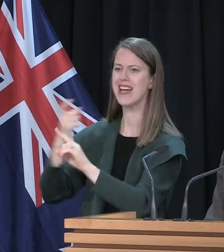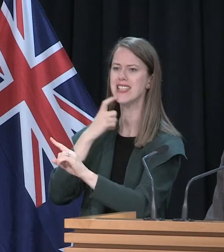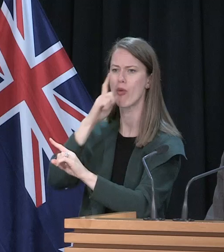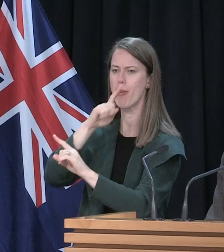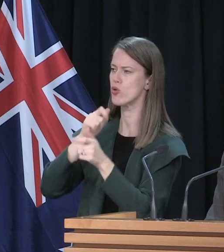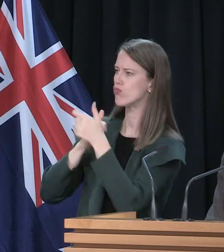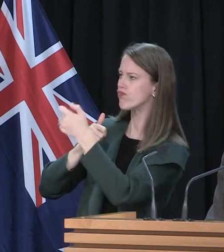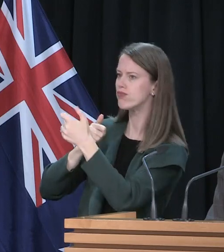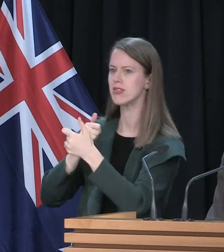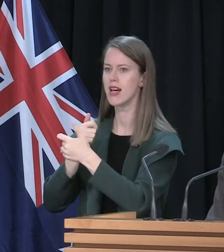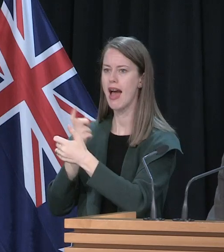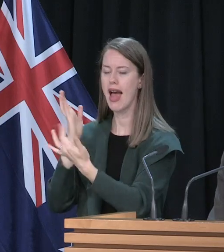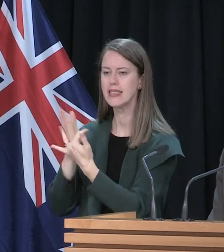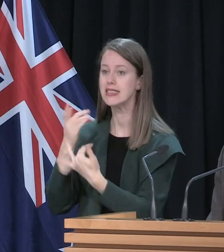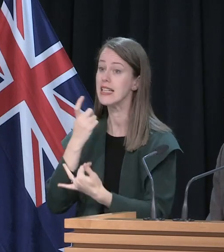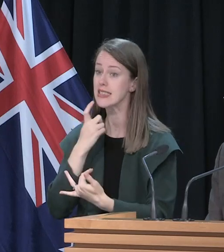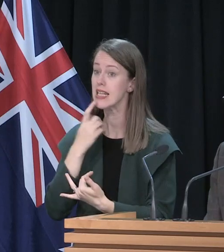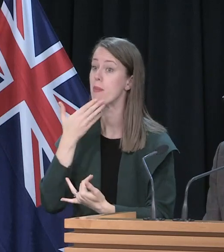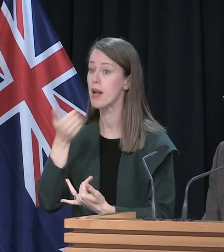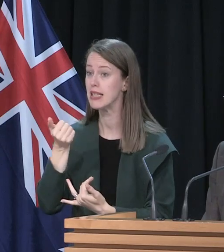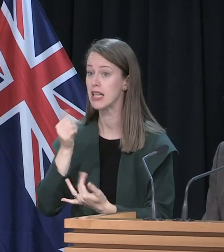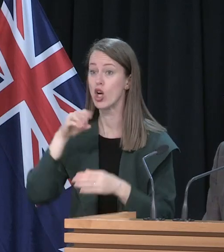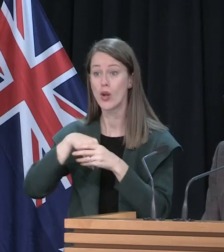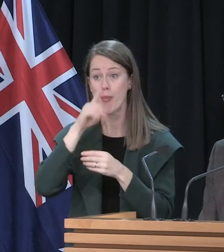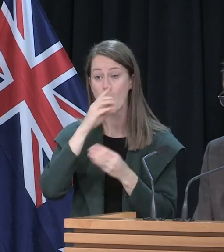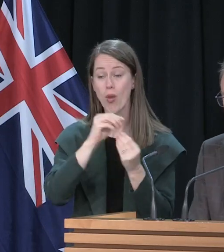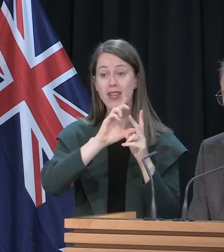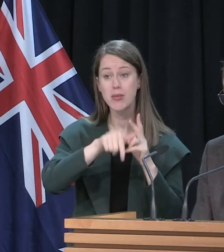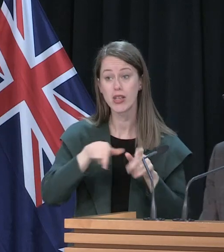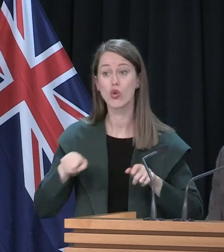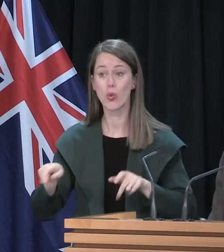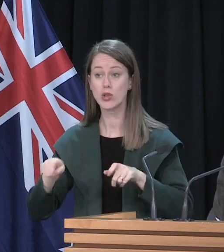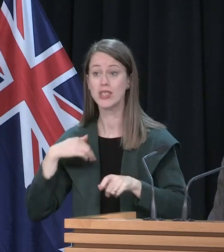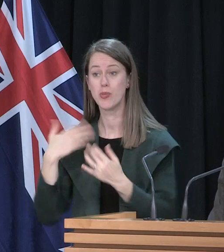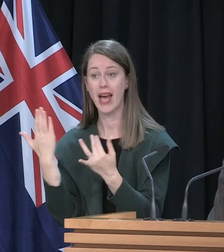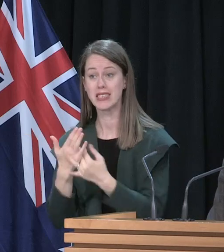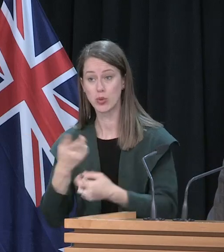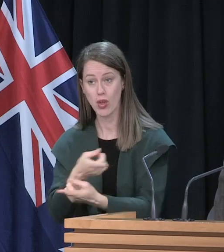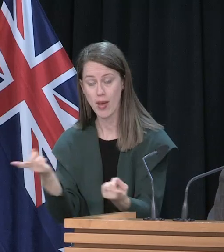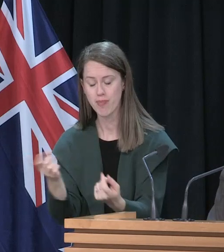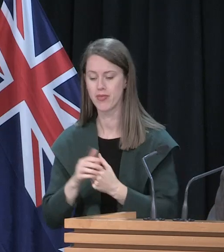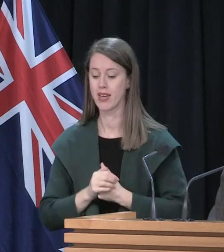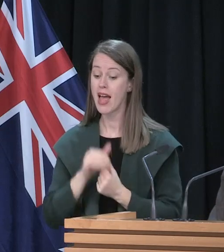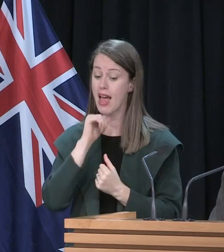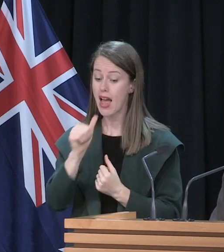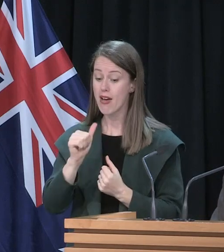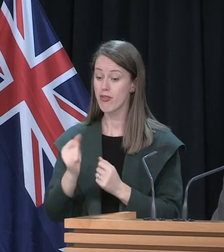code, please do so. Please make sure it is put in an accessible place where everybody can access it